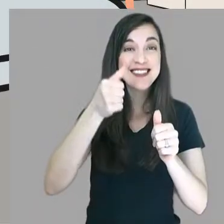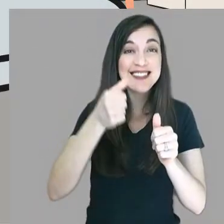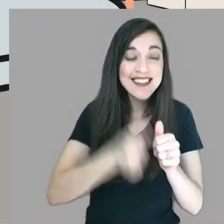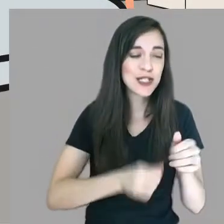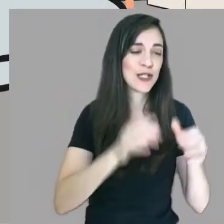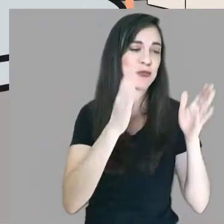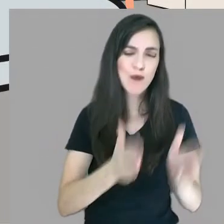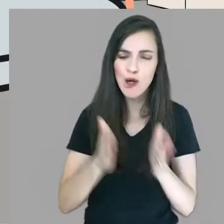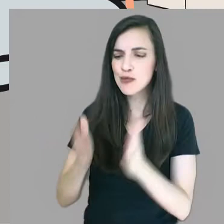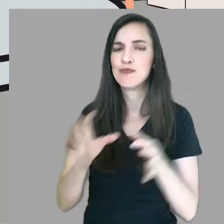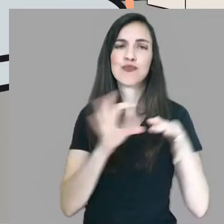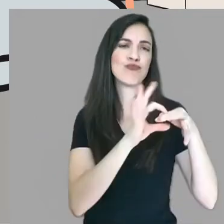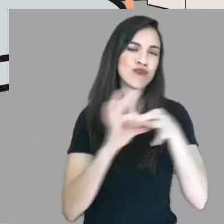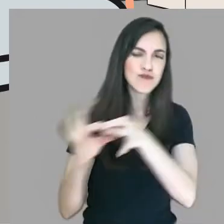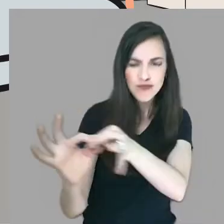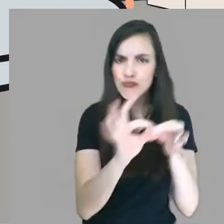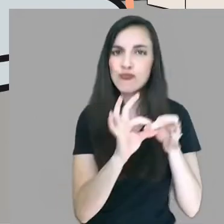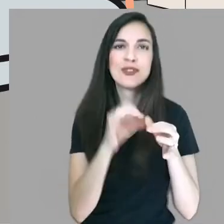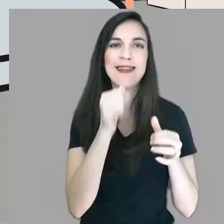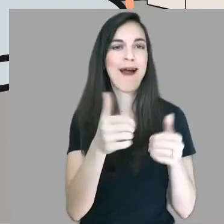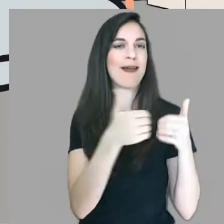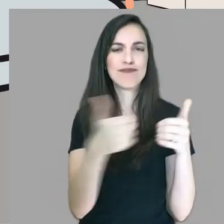Each member is working together and not separately.